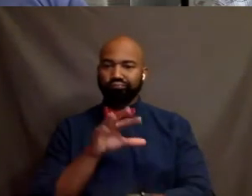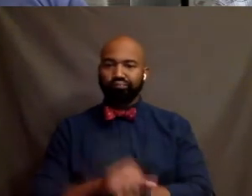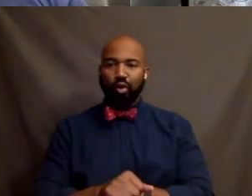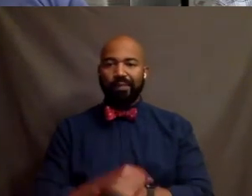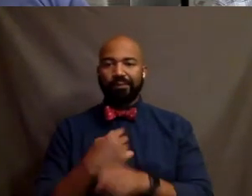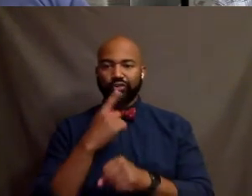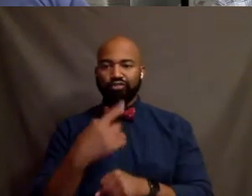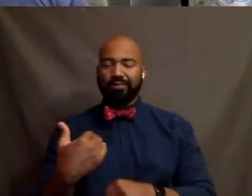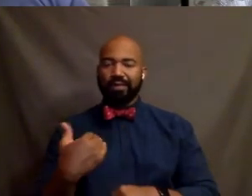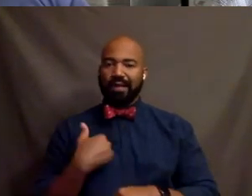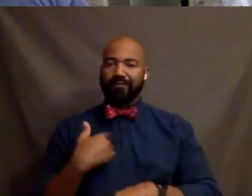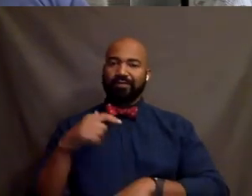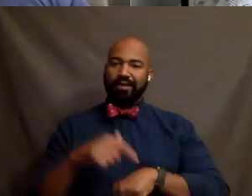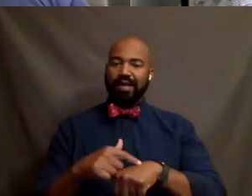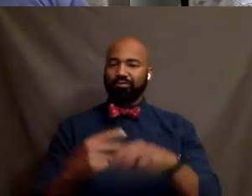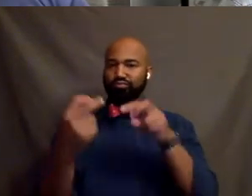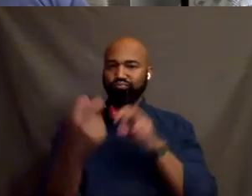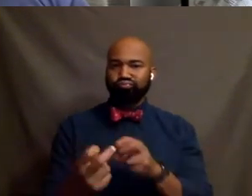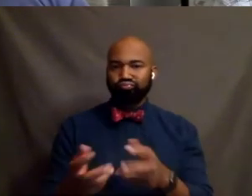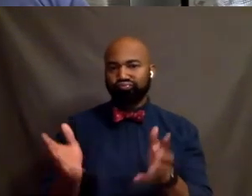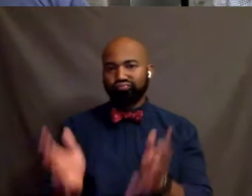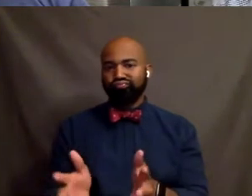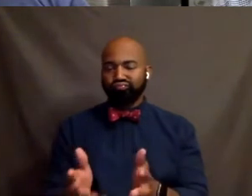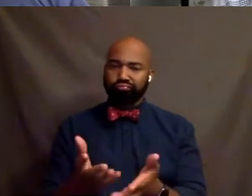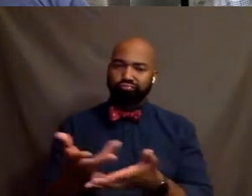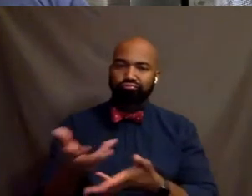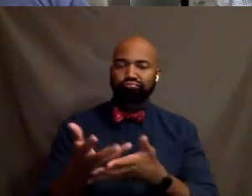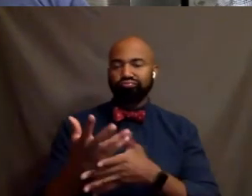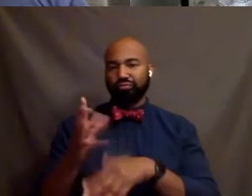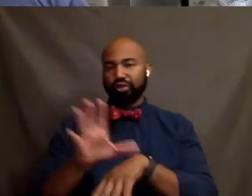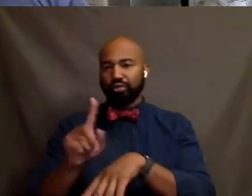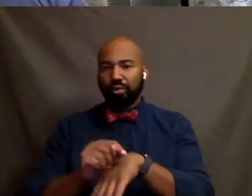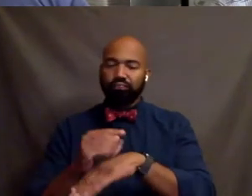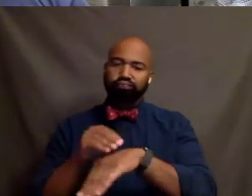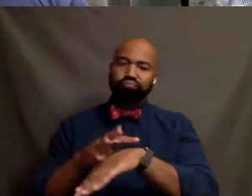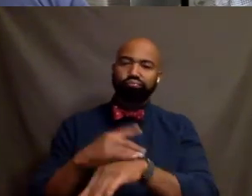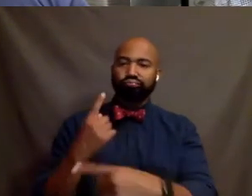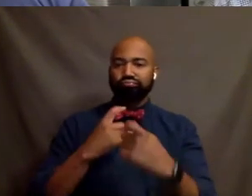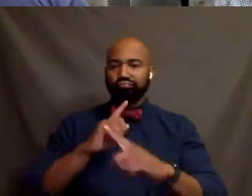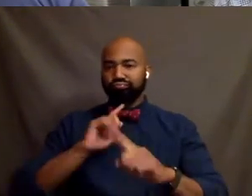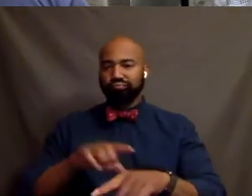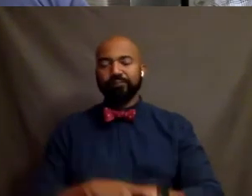Excellent. The next question is, I've read that testosterone can change or lessen chronic pain